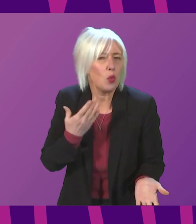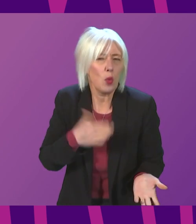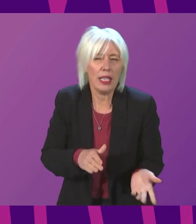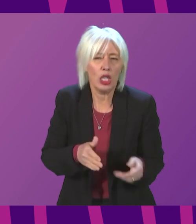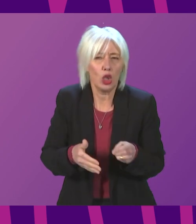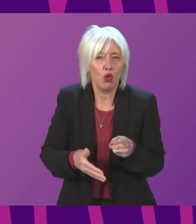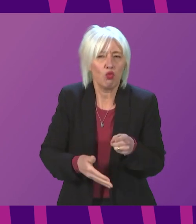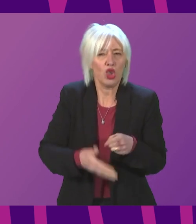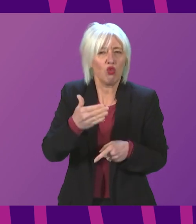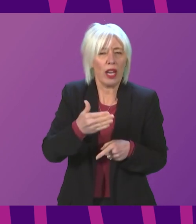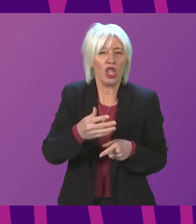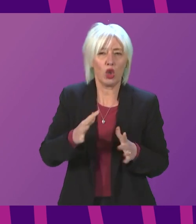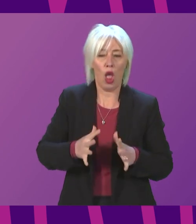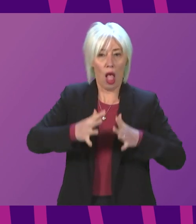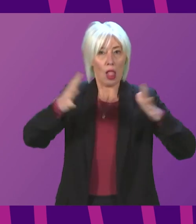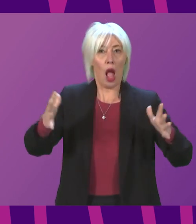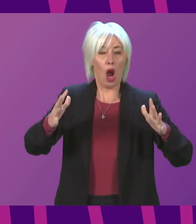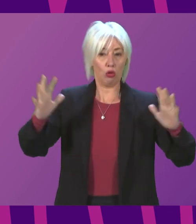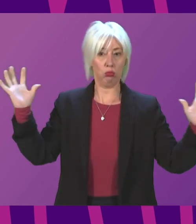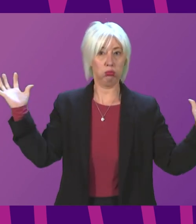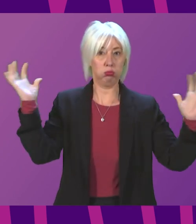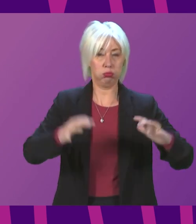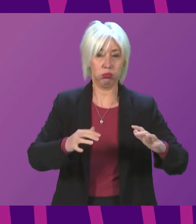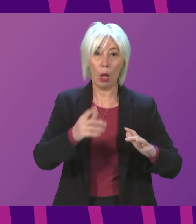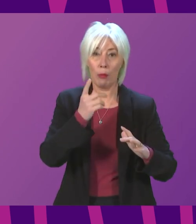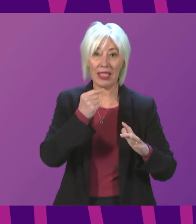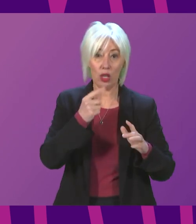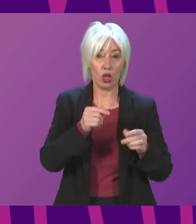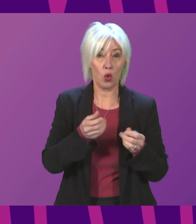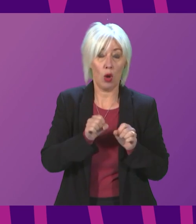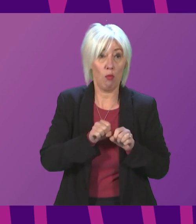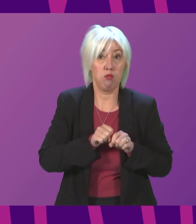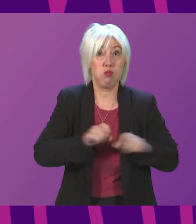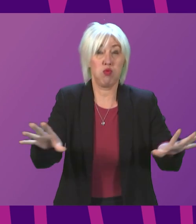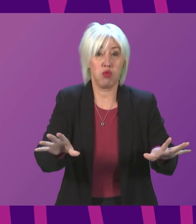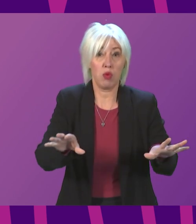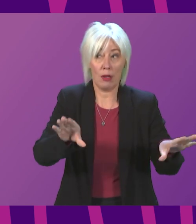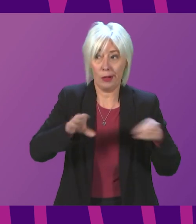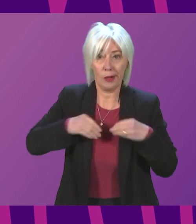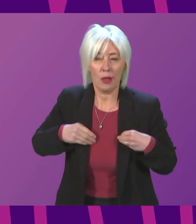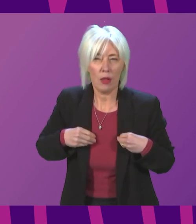on large potential superspreader events, if we did not have measures in place to try to